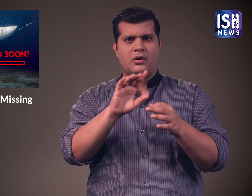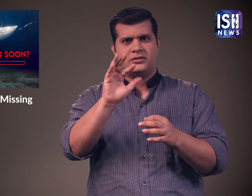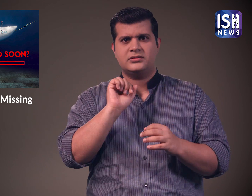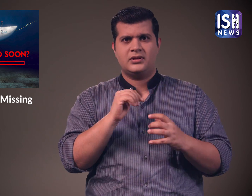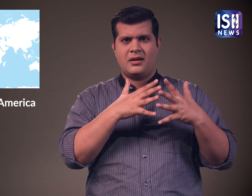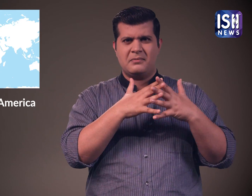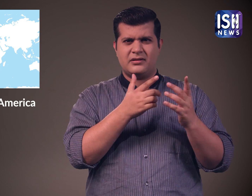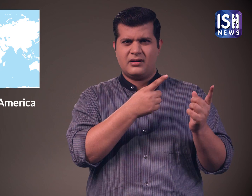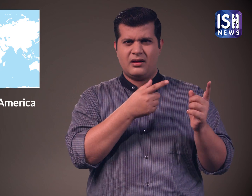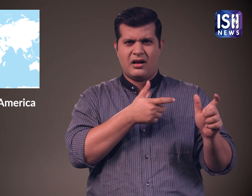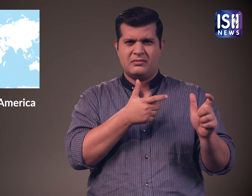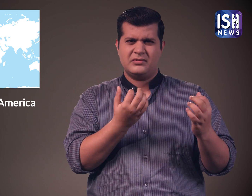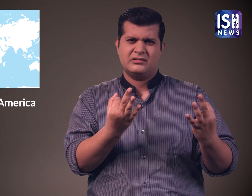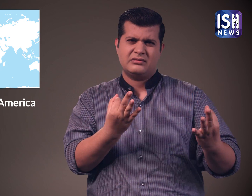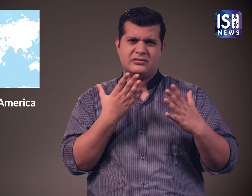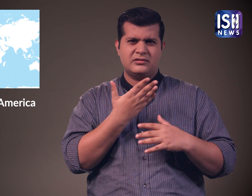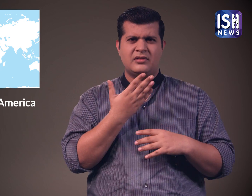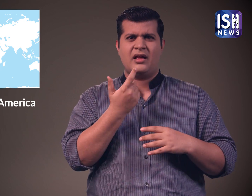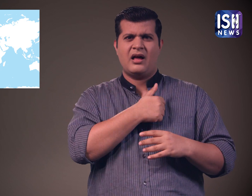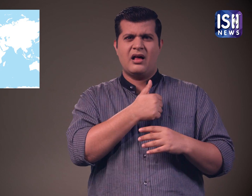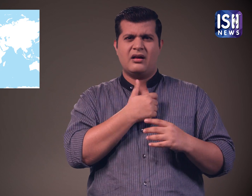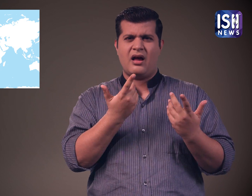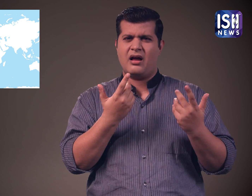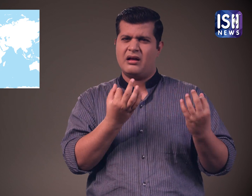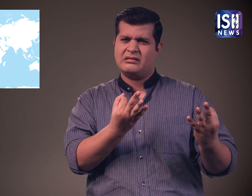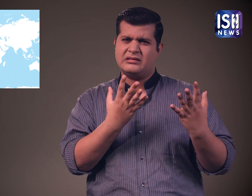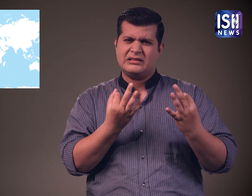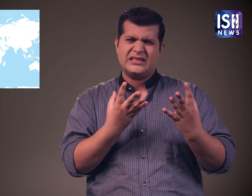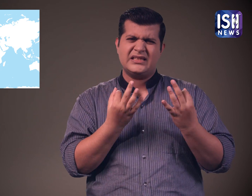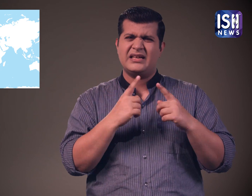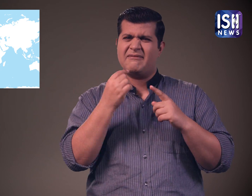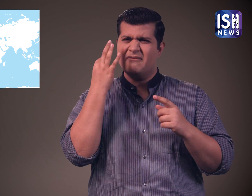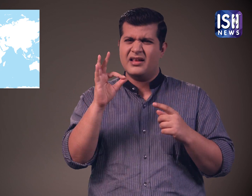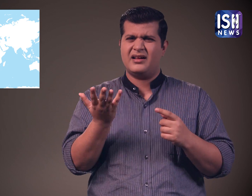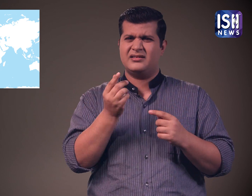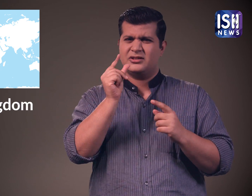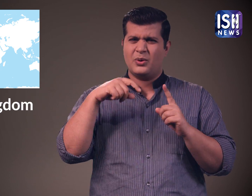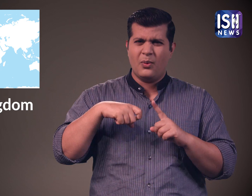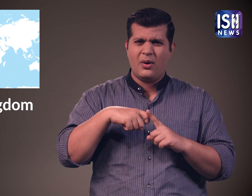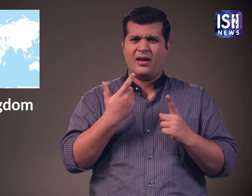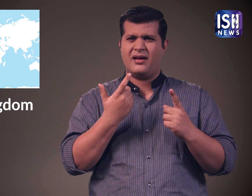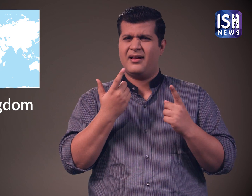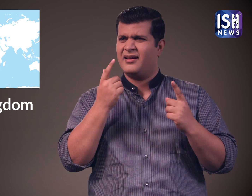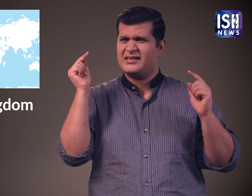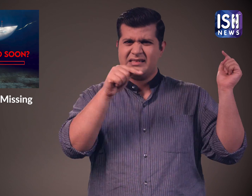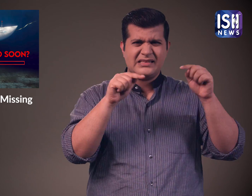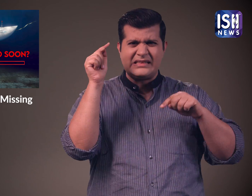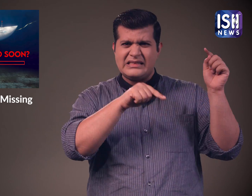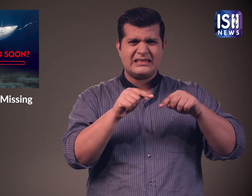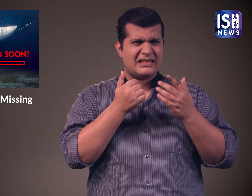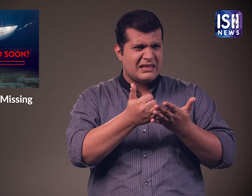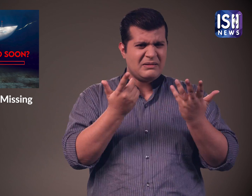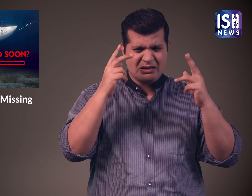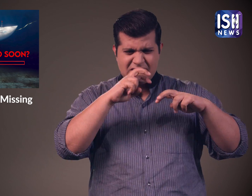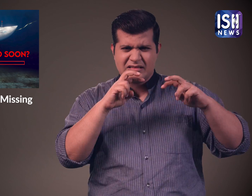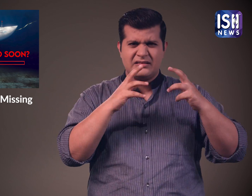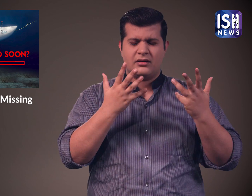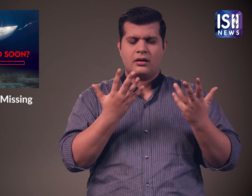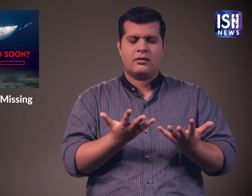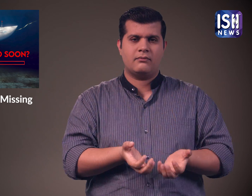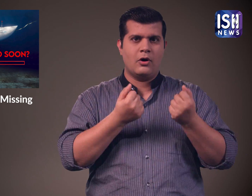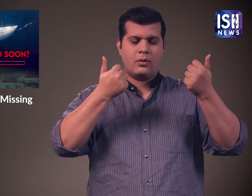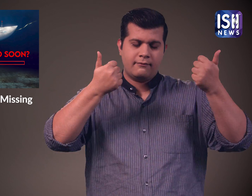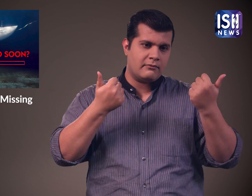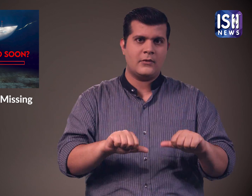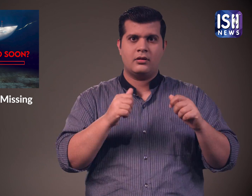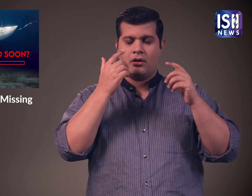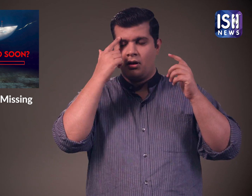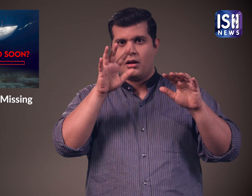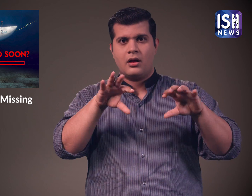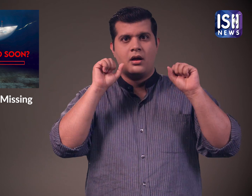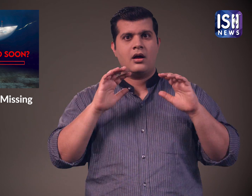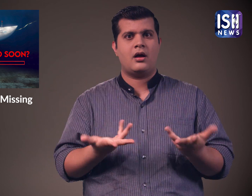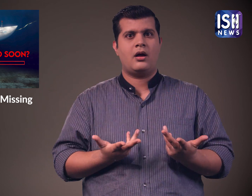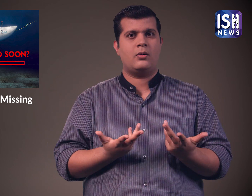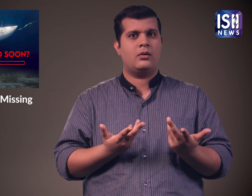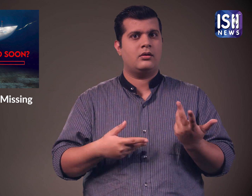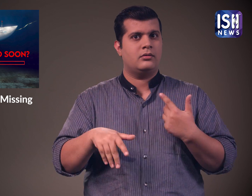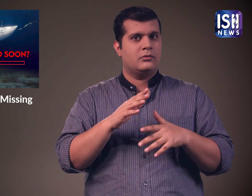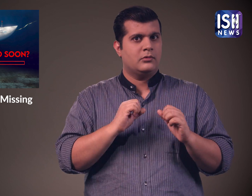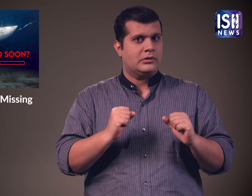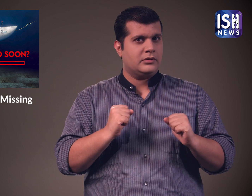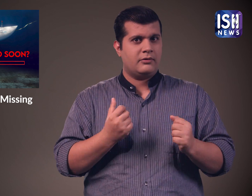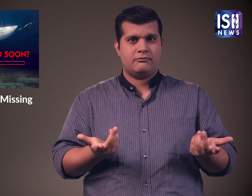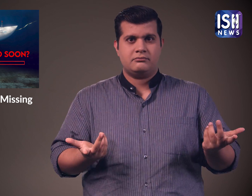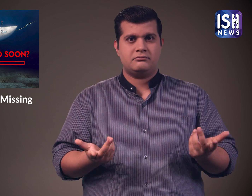But the question is, we have the world's best Navy working to rescue the Titan. Then why haven't they found it? I just don't understand it.n